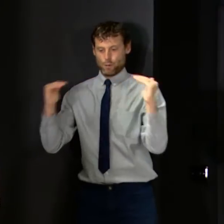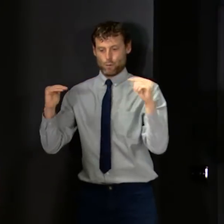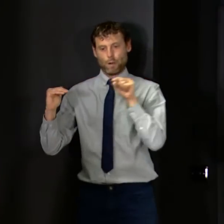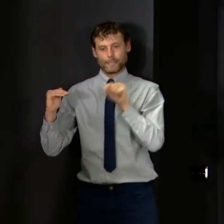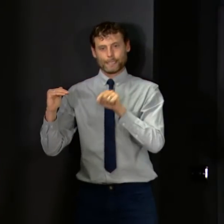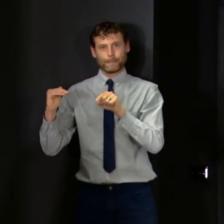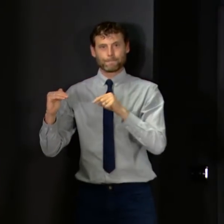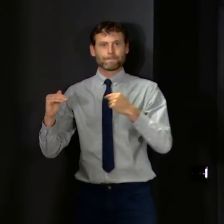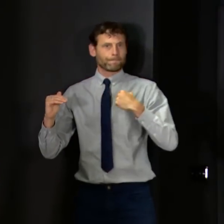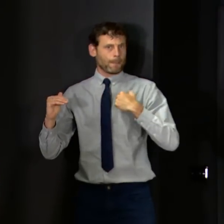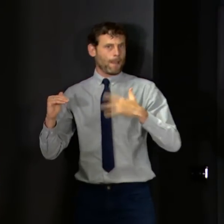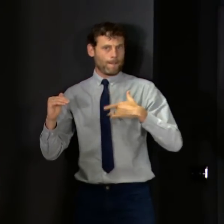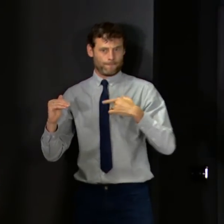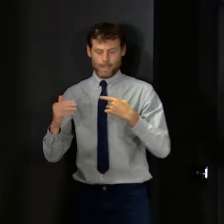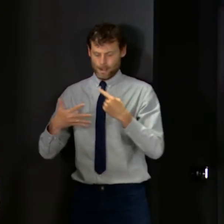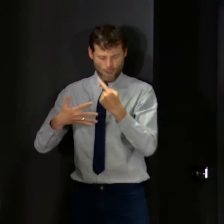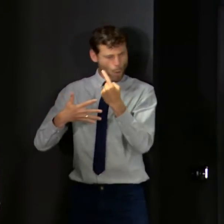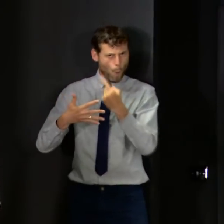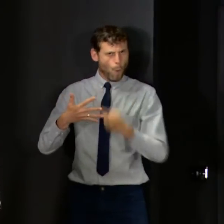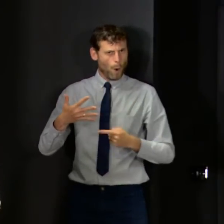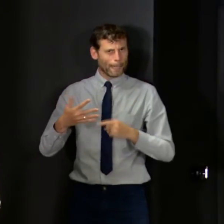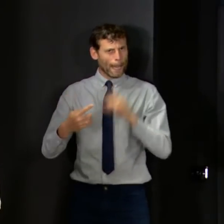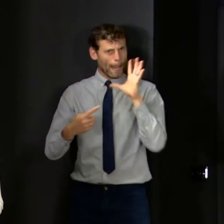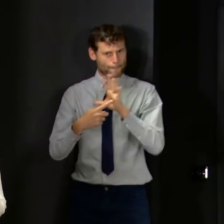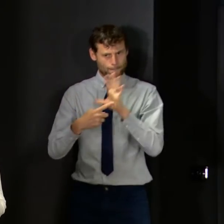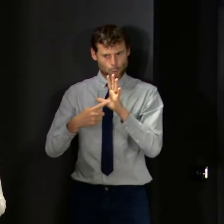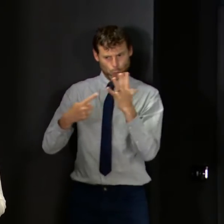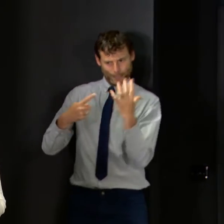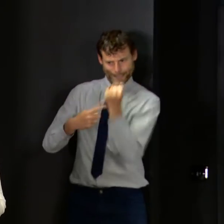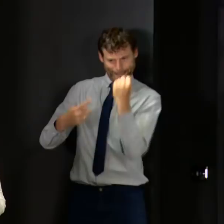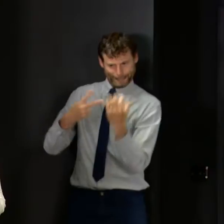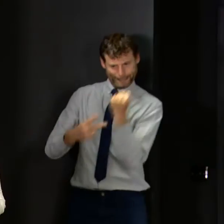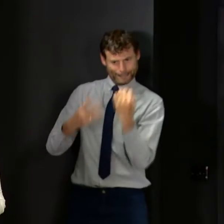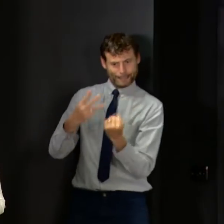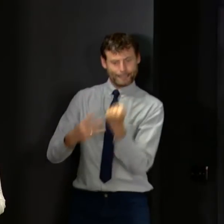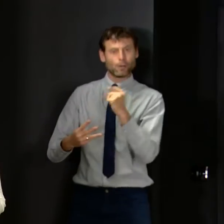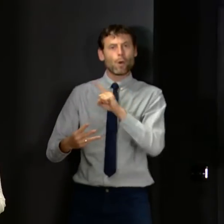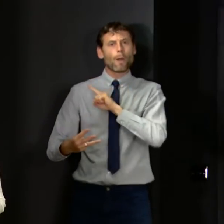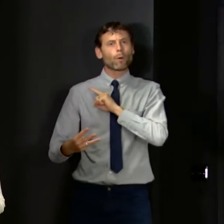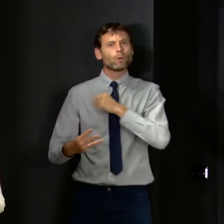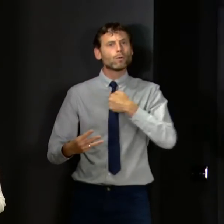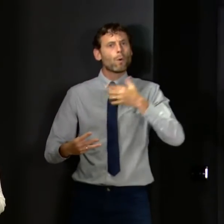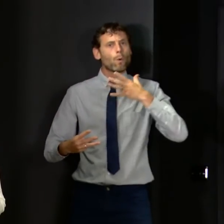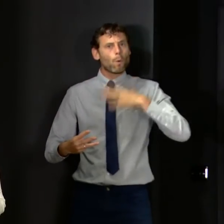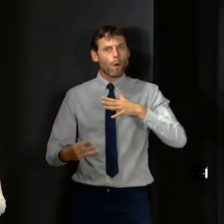these will be vital as we seek to create a society that is resilient, fair, and one